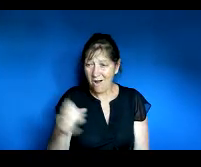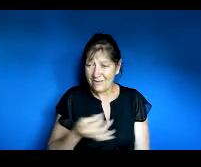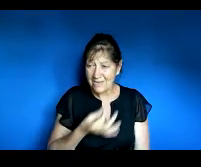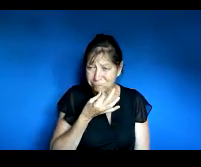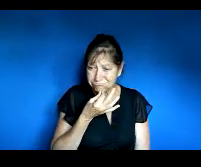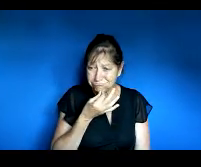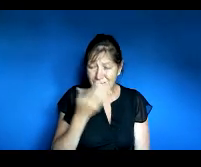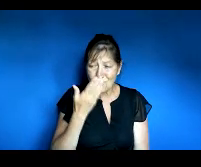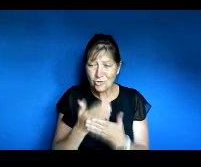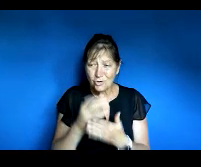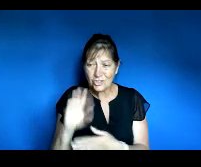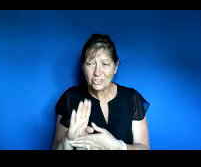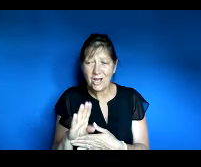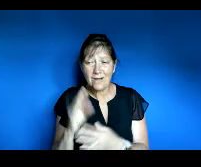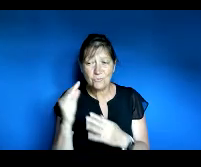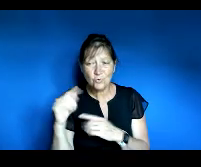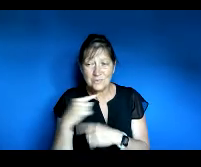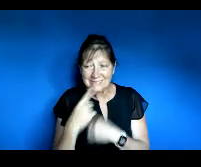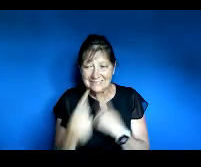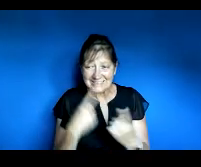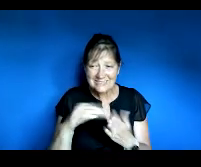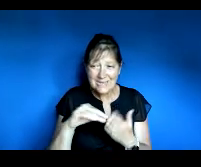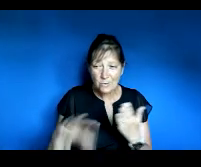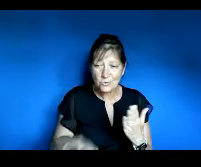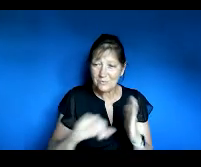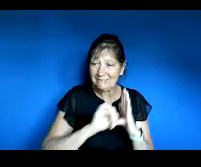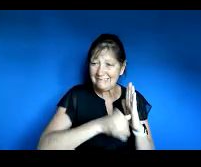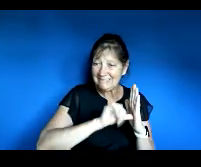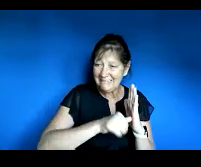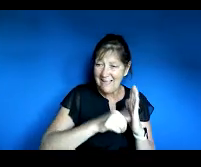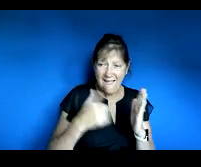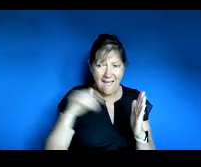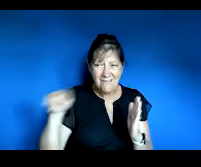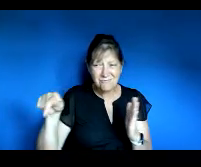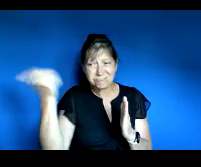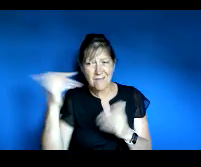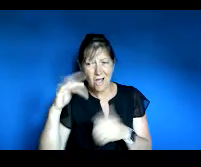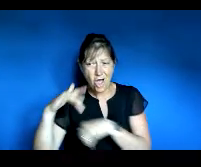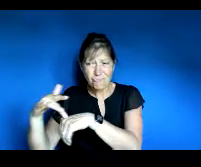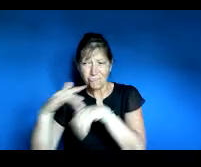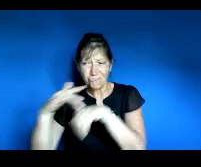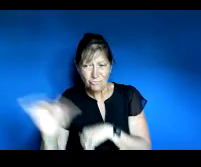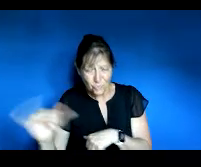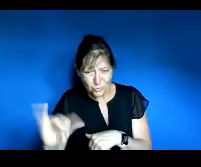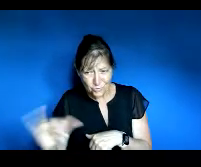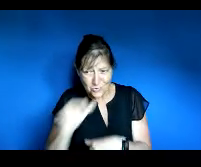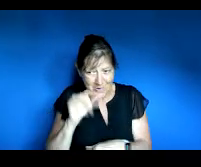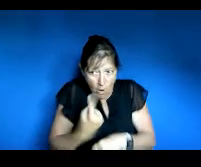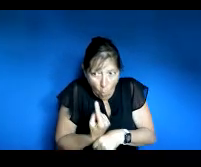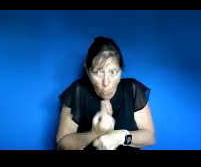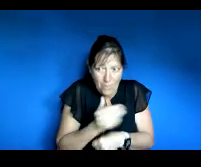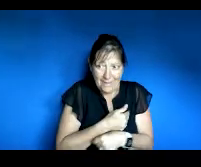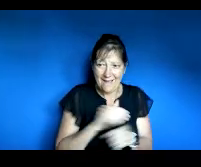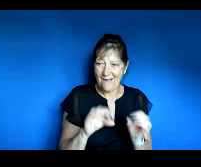you know, emphasizing to students that there are other resources on campus. And we'll show some examples of this later on in the presentation that are really important